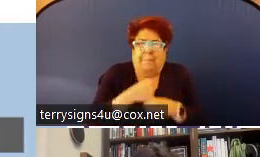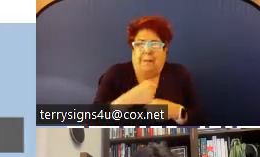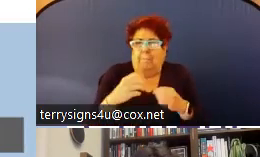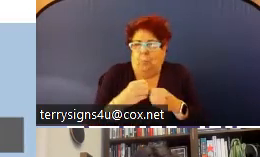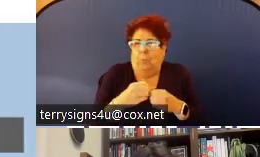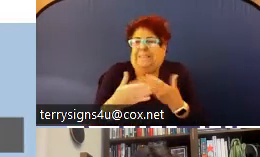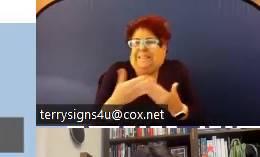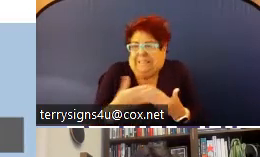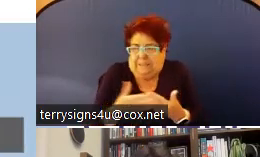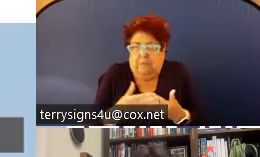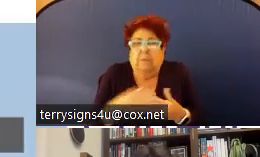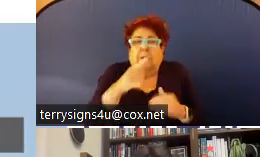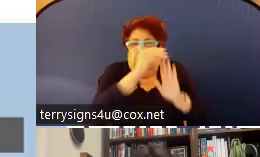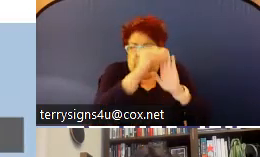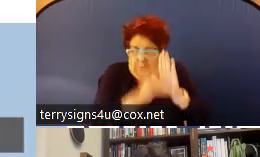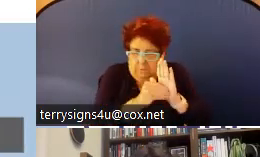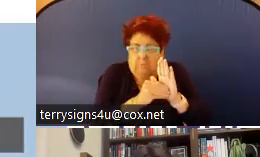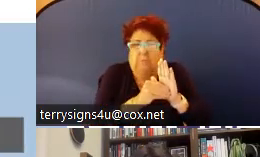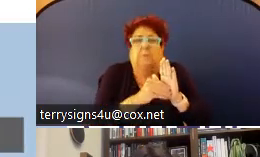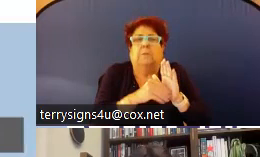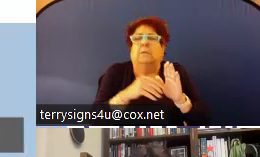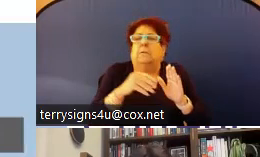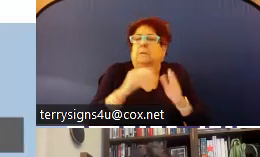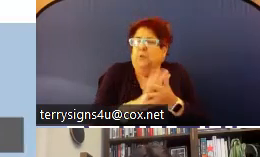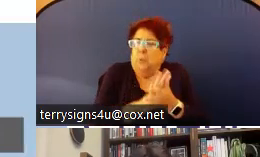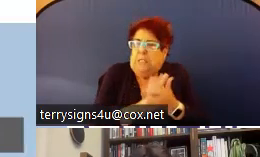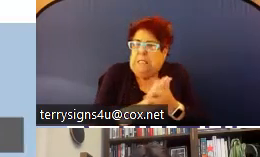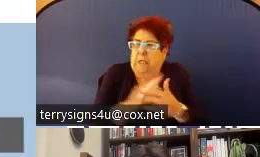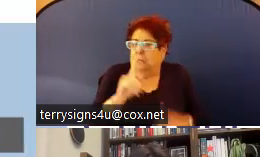screening tool and that screening tool is given to a home assessment manager